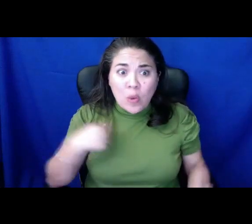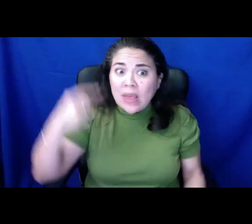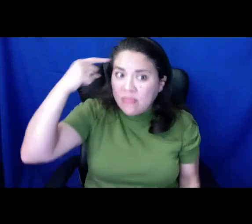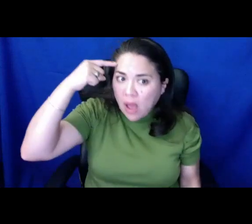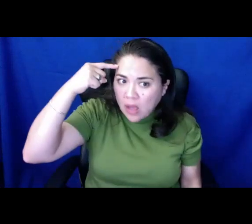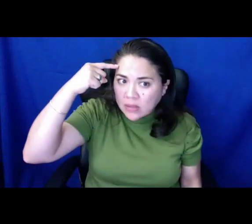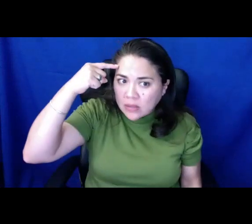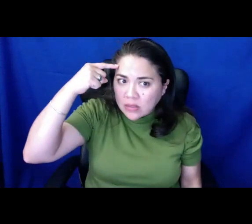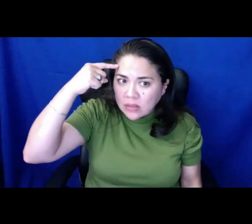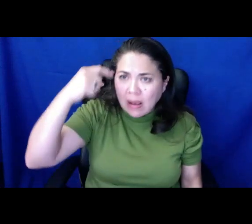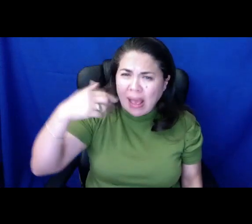Raymond Antrobus (He/Him): That I knew actually.